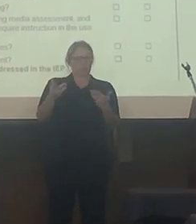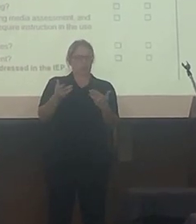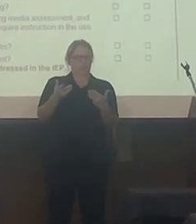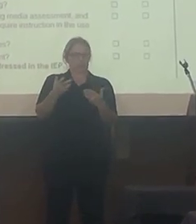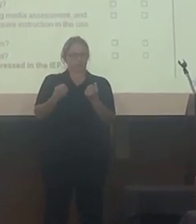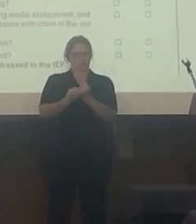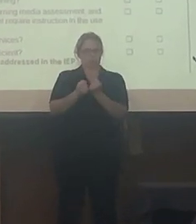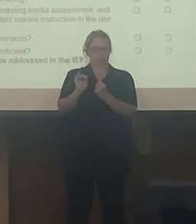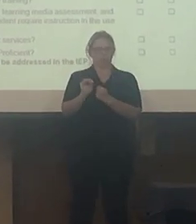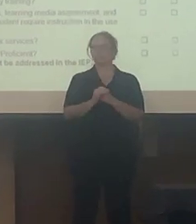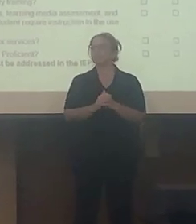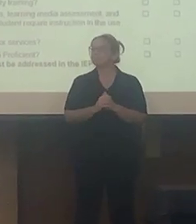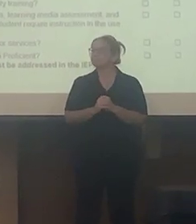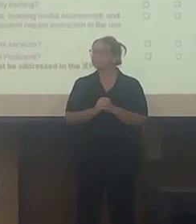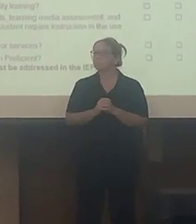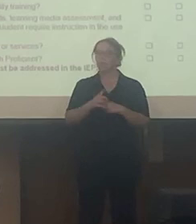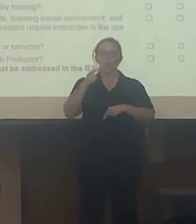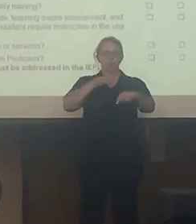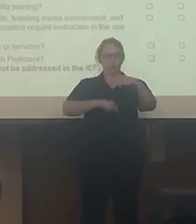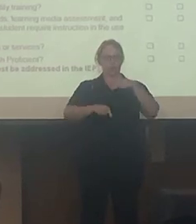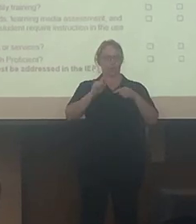and it all goes back to the comprehensive evaluation